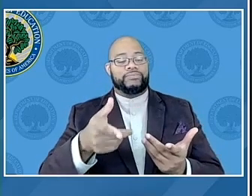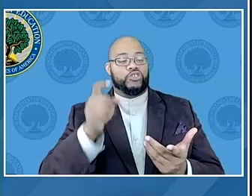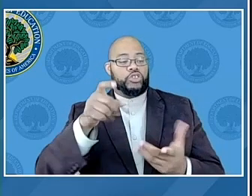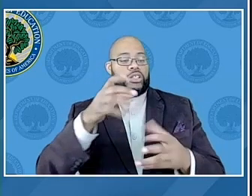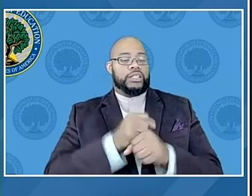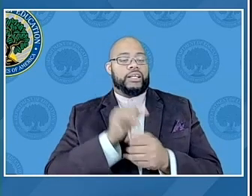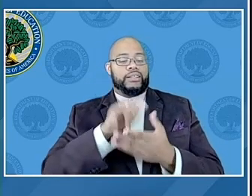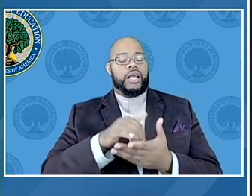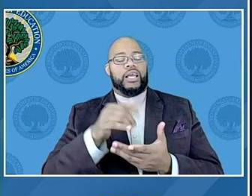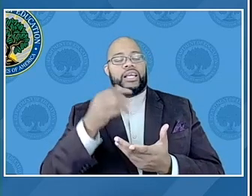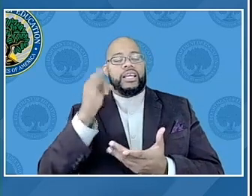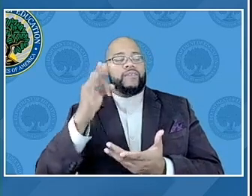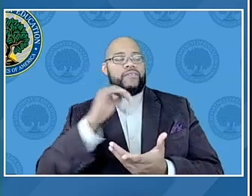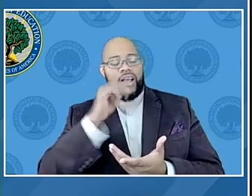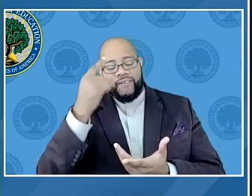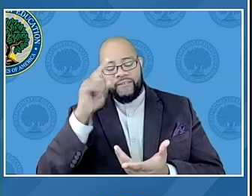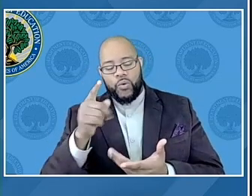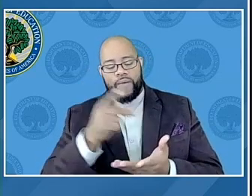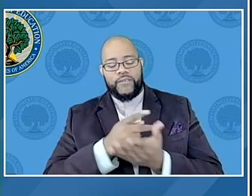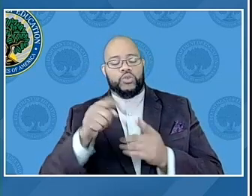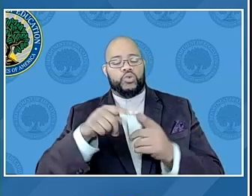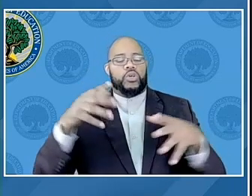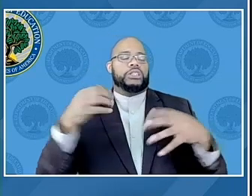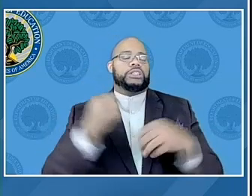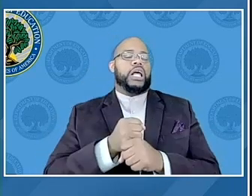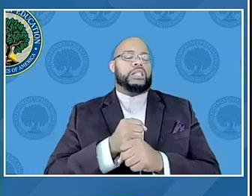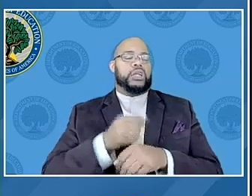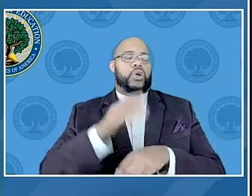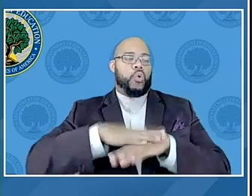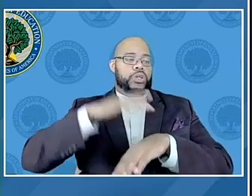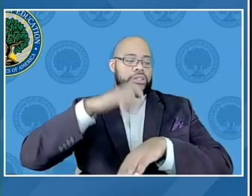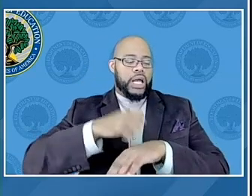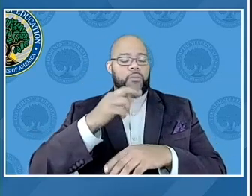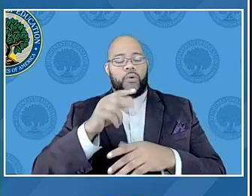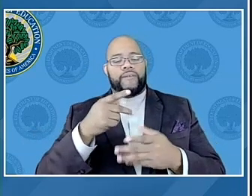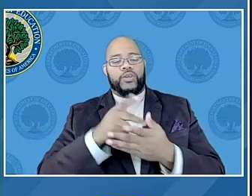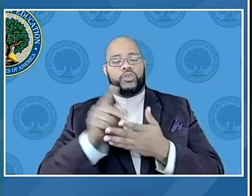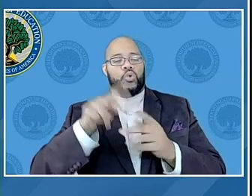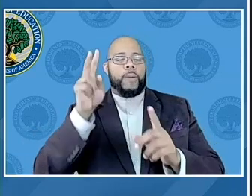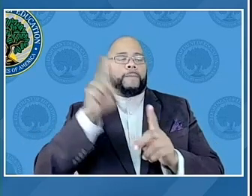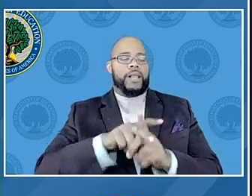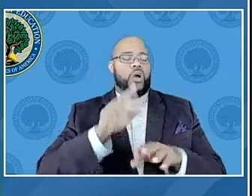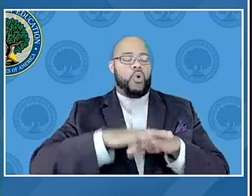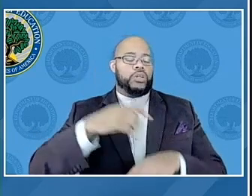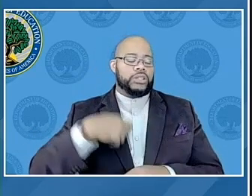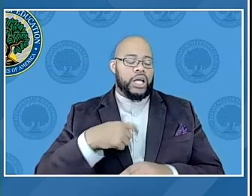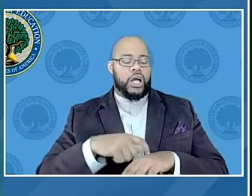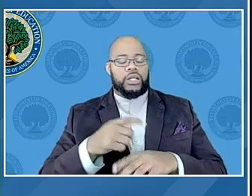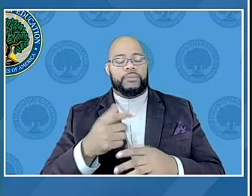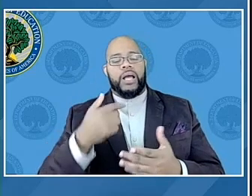for failure to consolidate timely or failure to apply timely. And I would note, as Ed knows, that